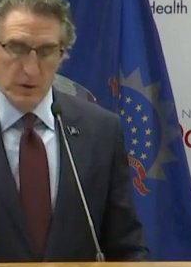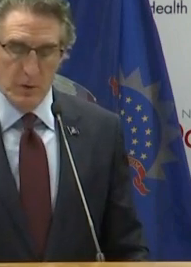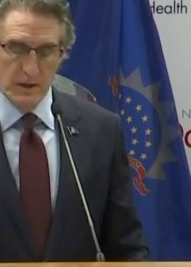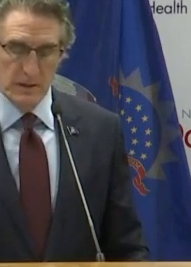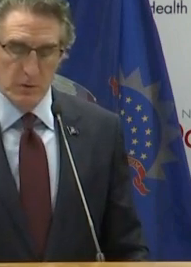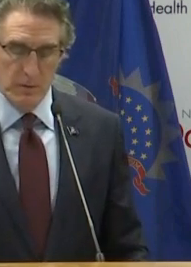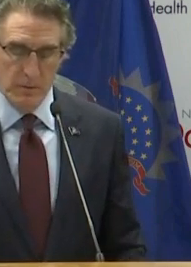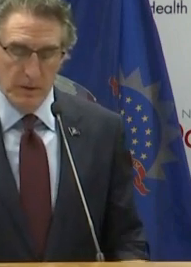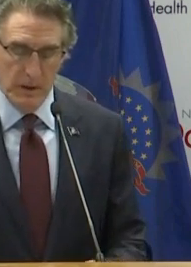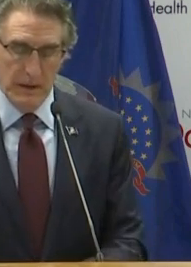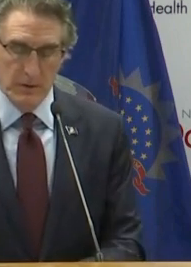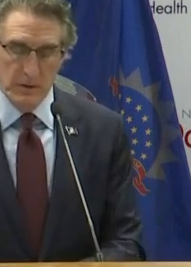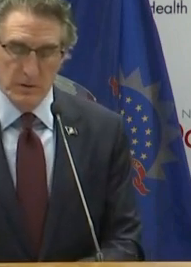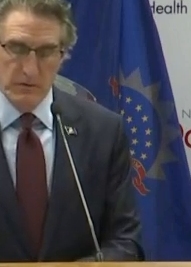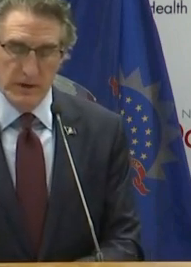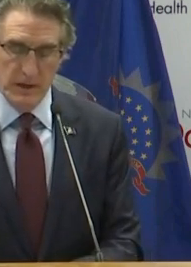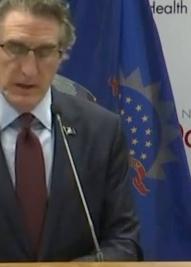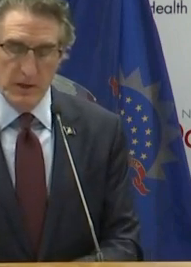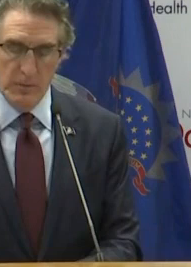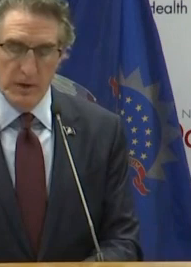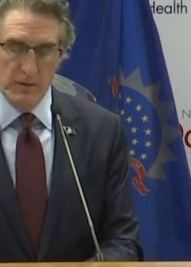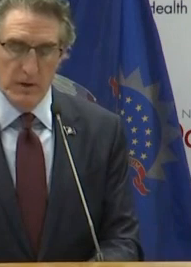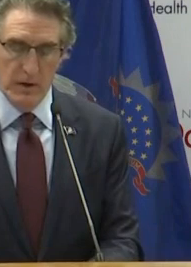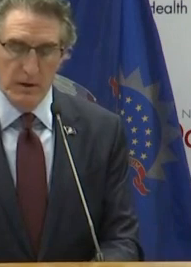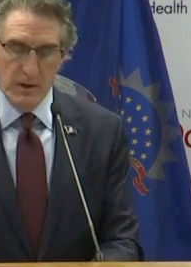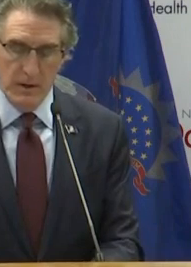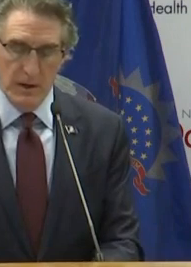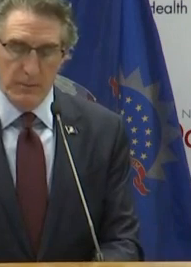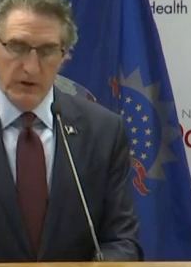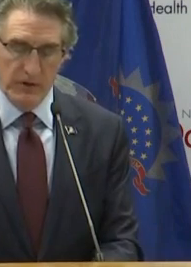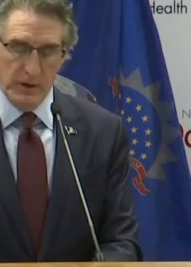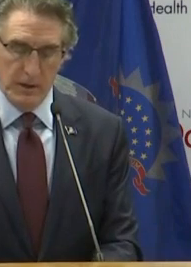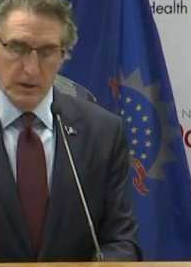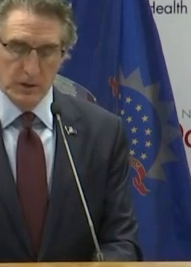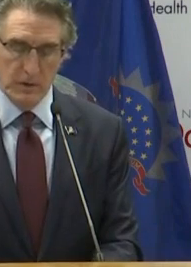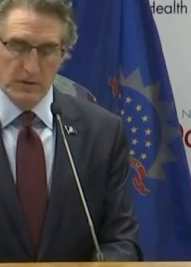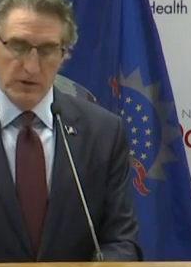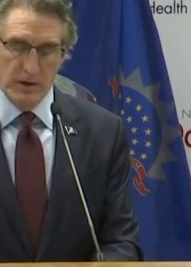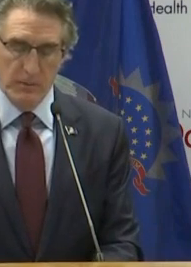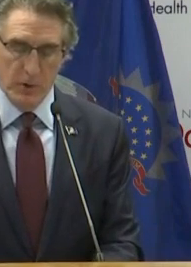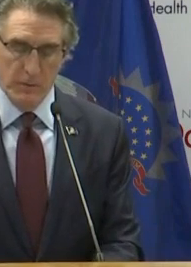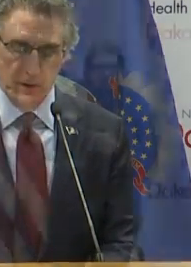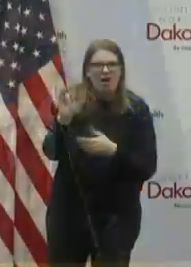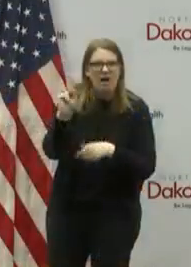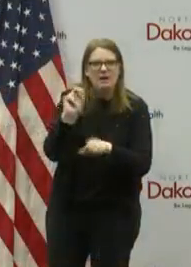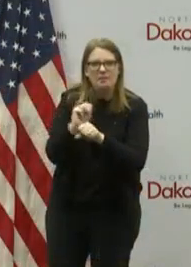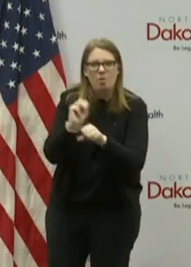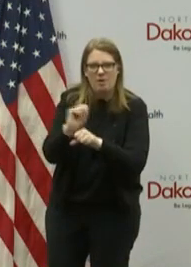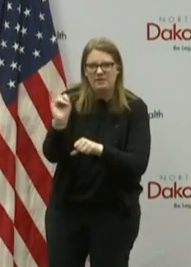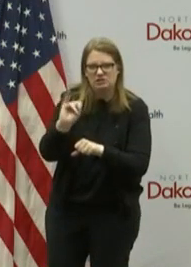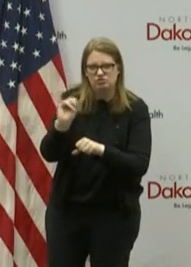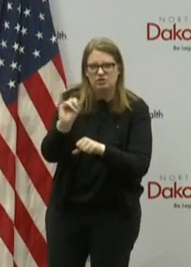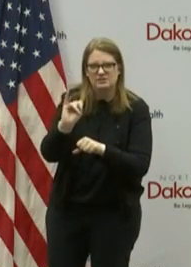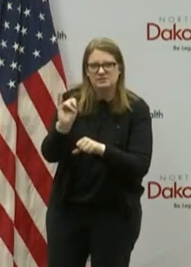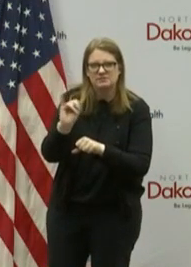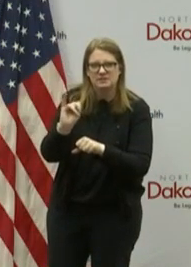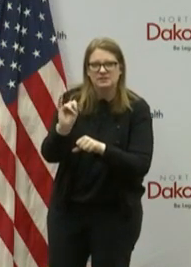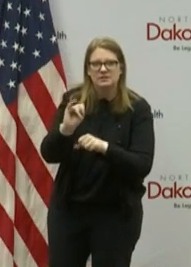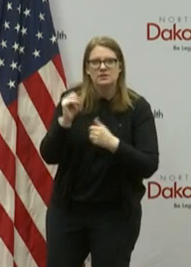TREASURY DEPARTMENT HAS GRANTED OUR SPECIFIC REQUEST THAT WE CAN USE IT TO HELP